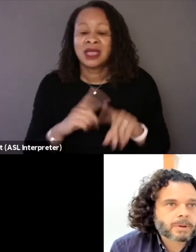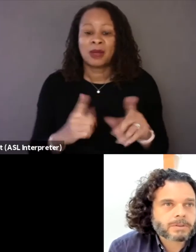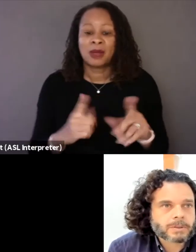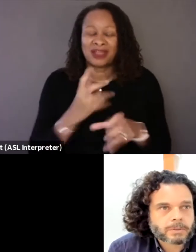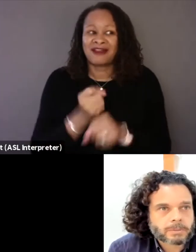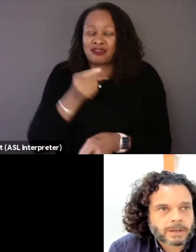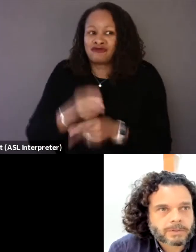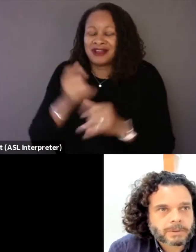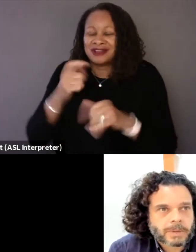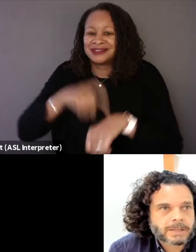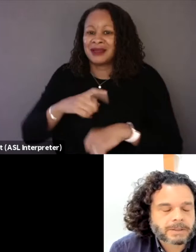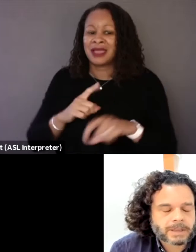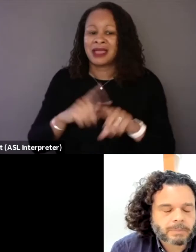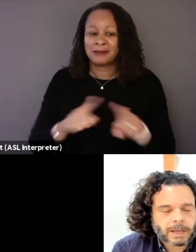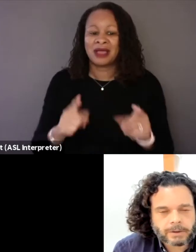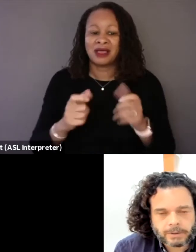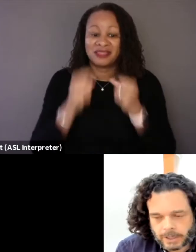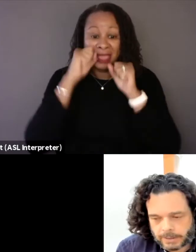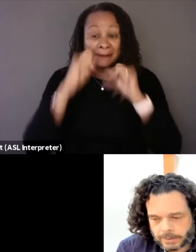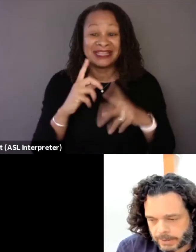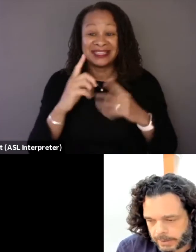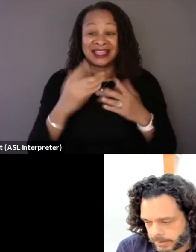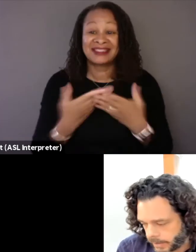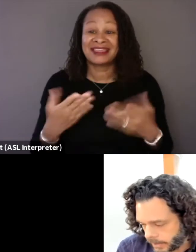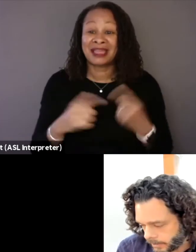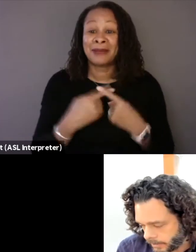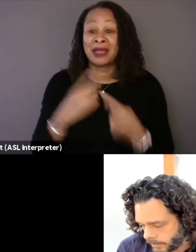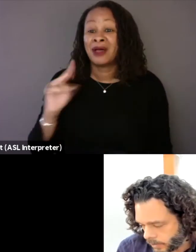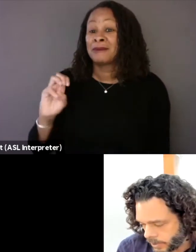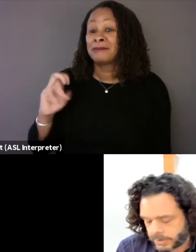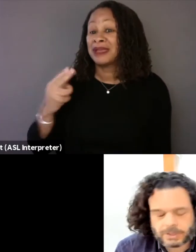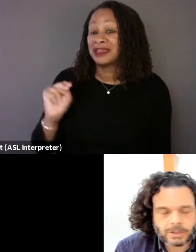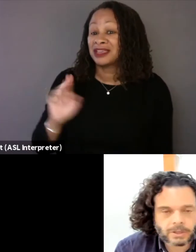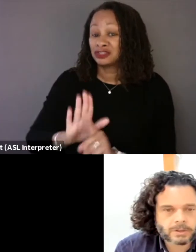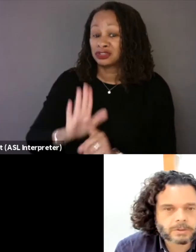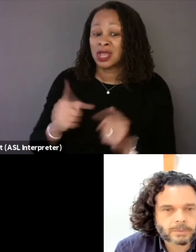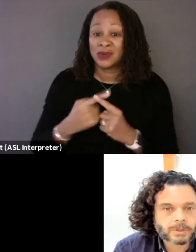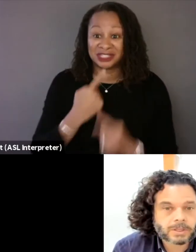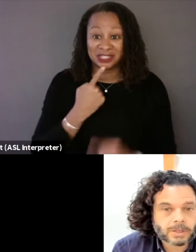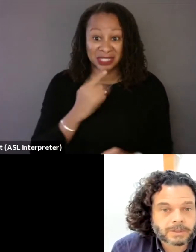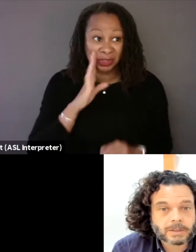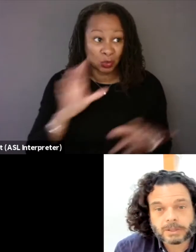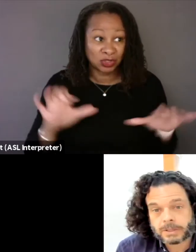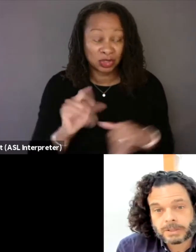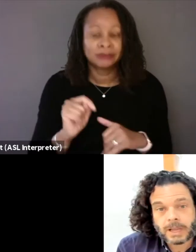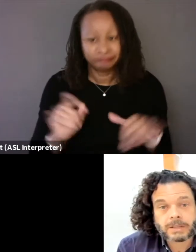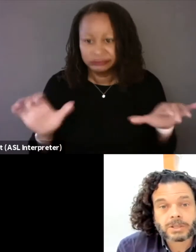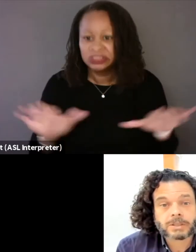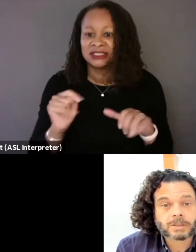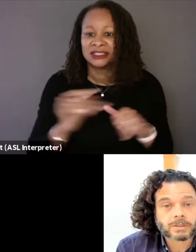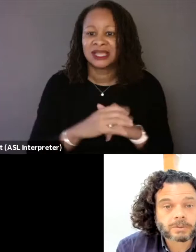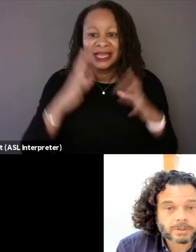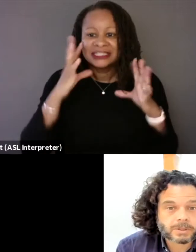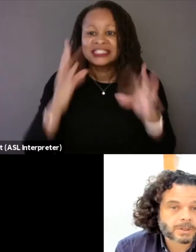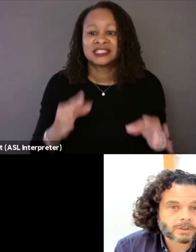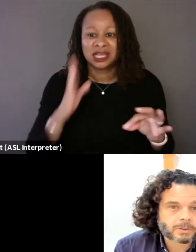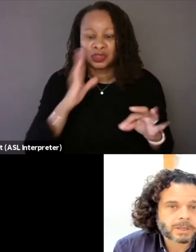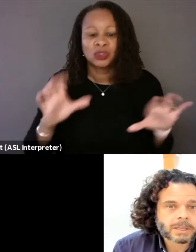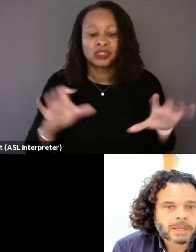also kind of the amazing thing about her, I think, is that when she says she's going to do something, she does it and she decides she's going to do it, she's going to do it.